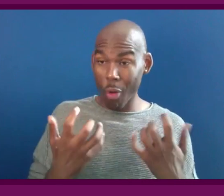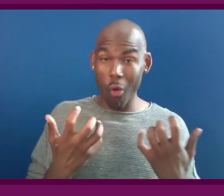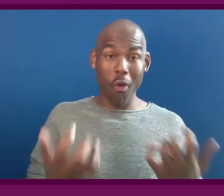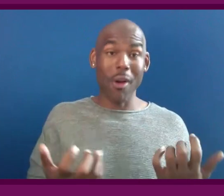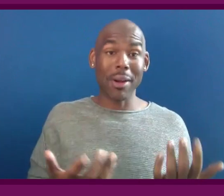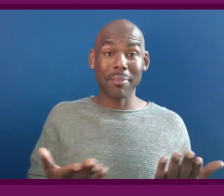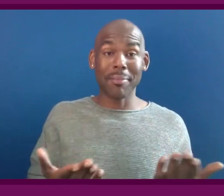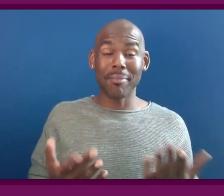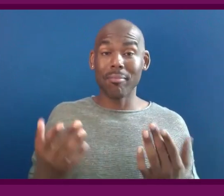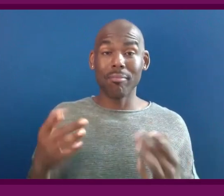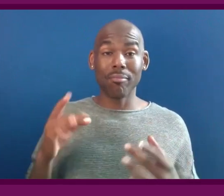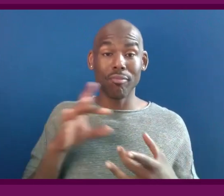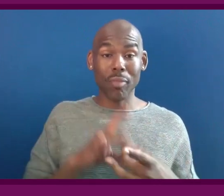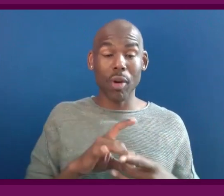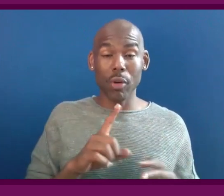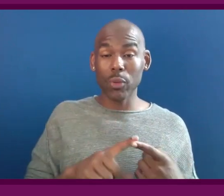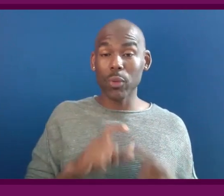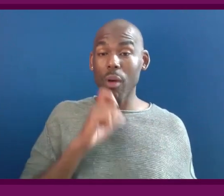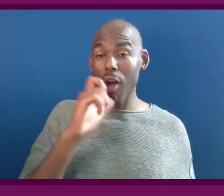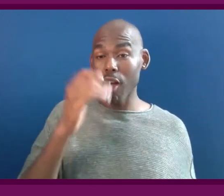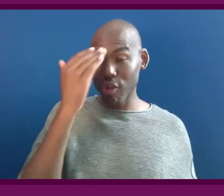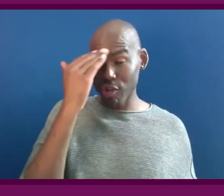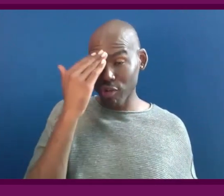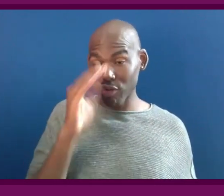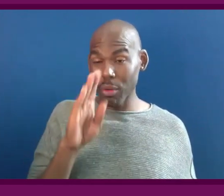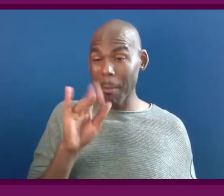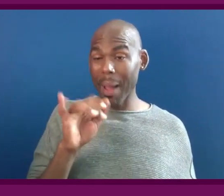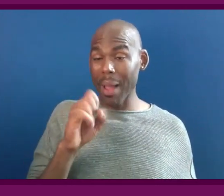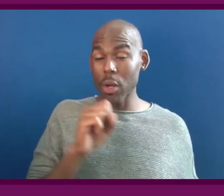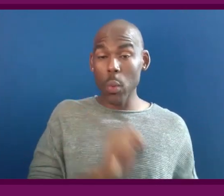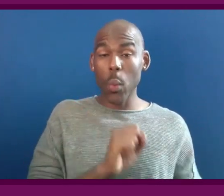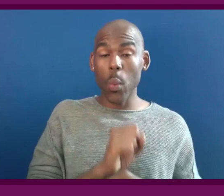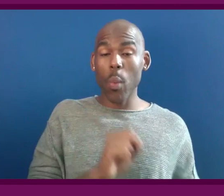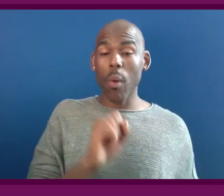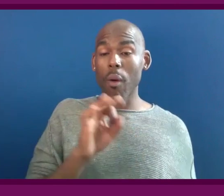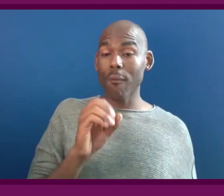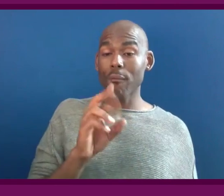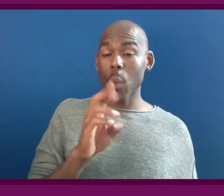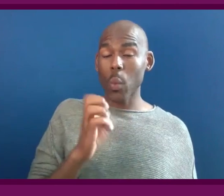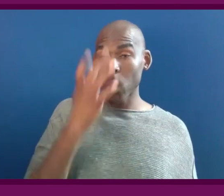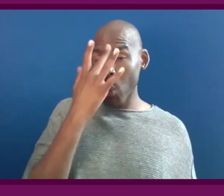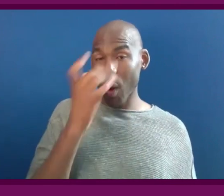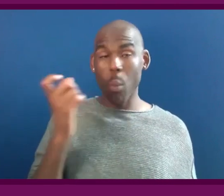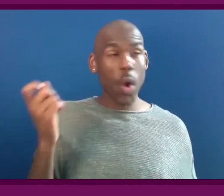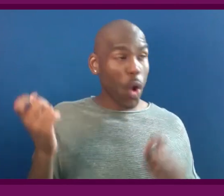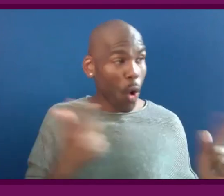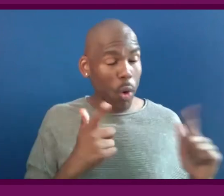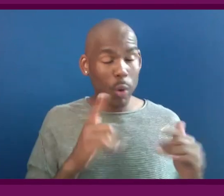with regarding unconscious bias in the workforce and why we should all, collectively, as a